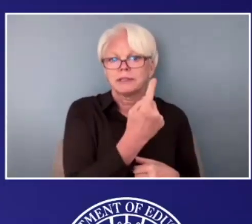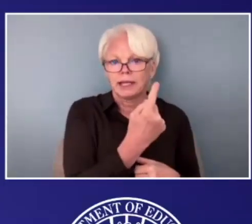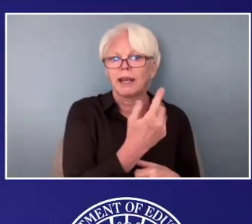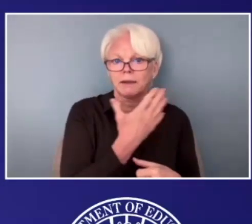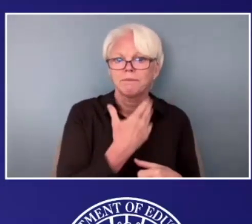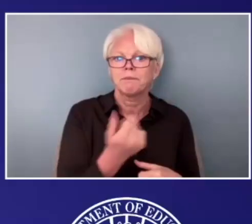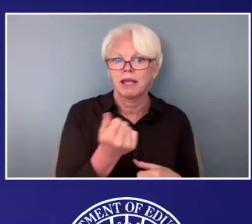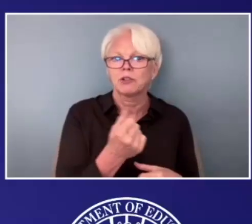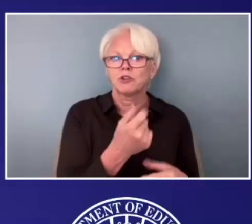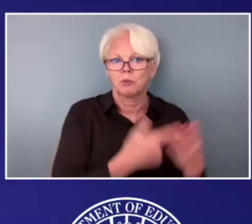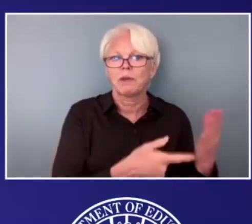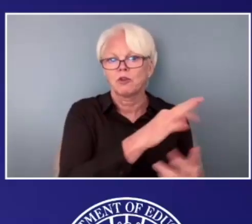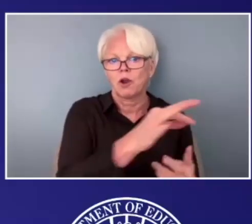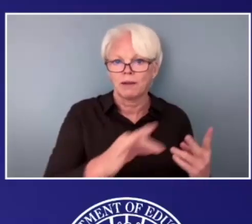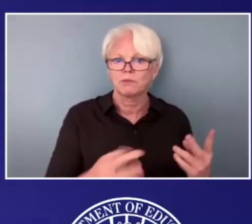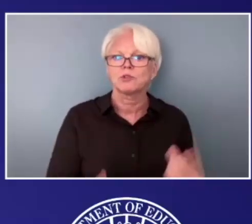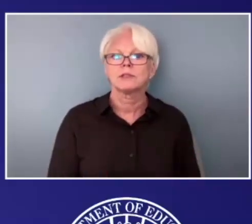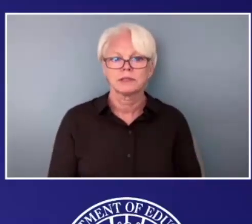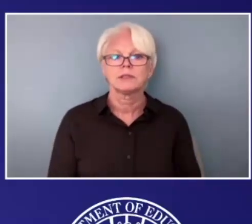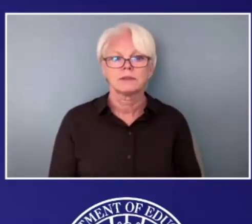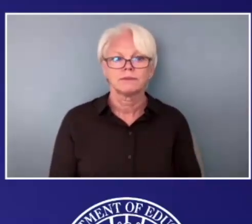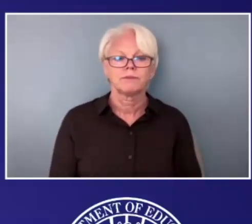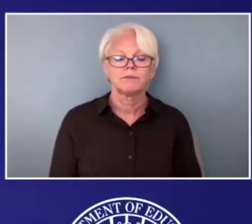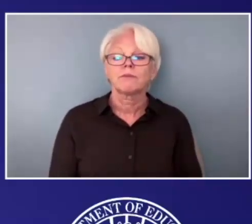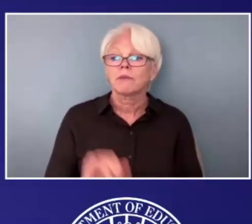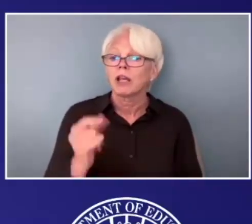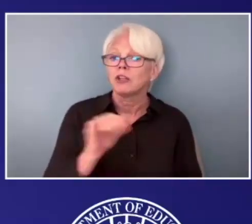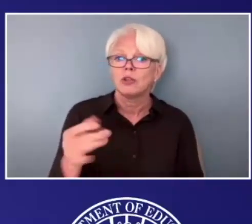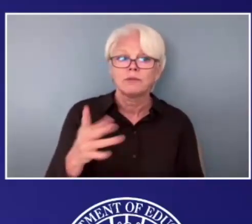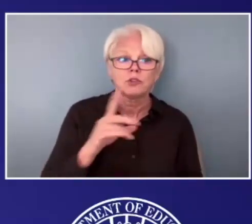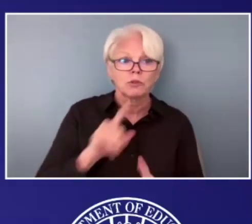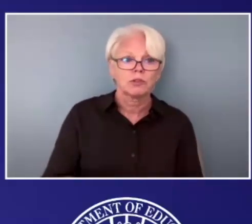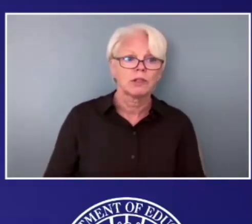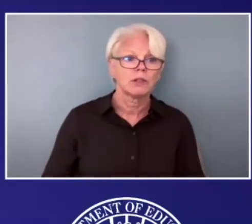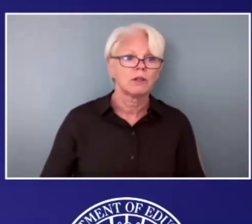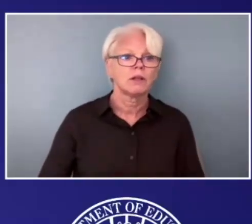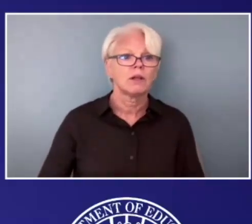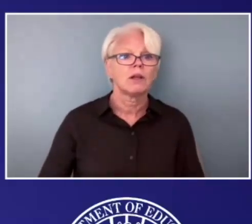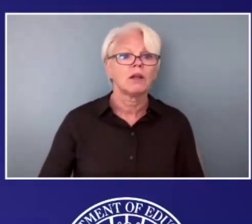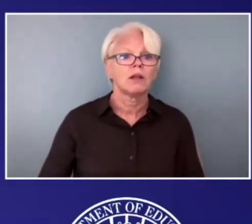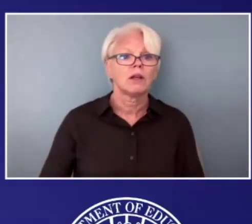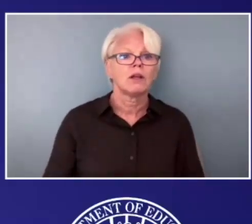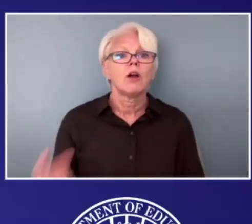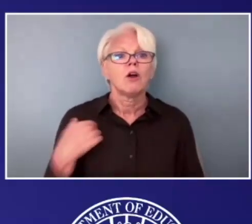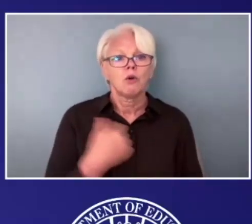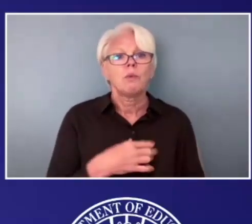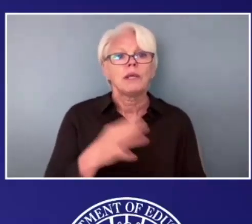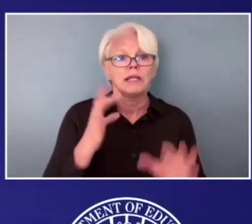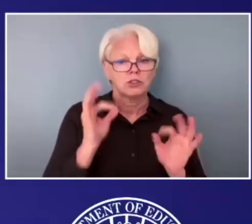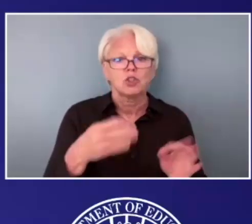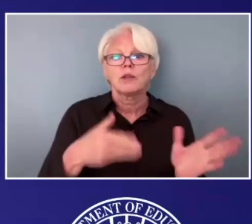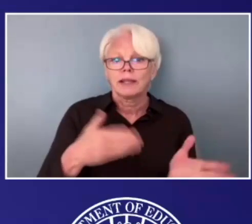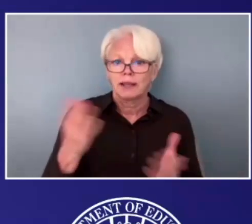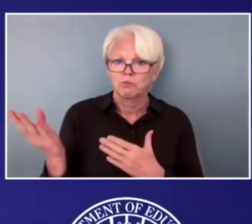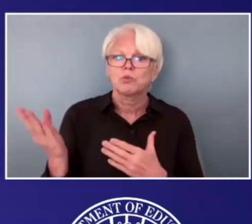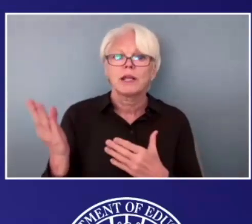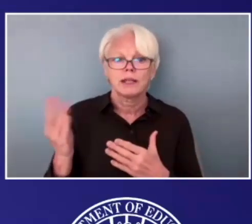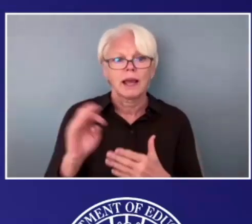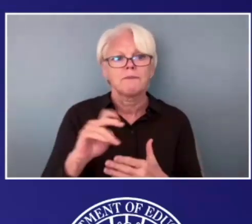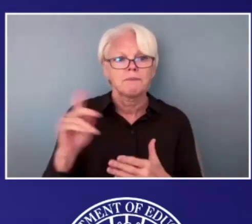options. Jeff, did you want to respond? Yeah. We can certainly take that back. Thank you for the suggestion, and we'll get